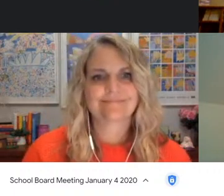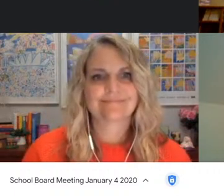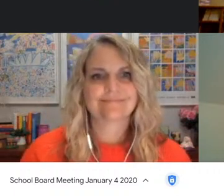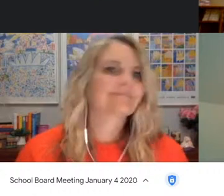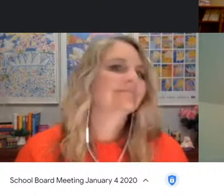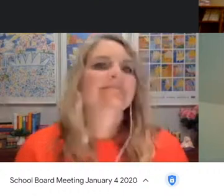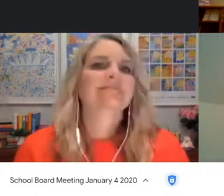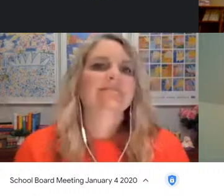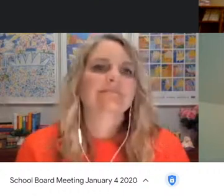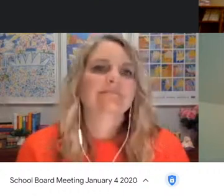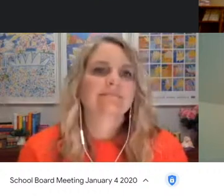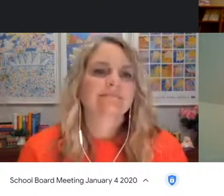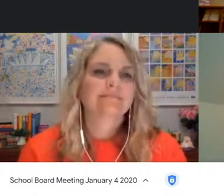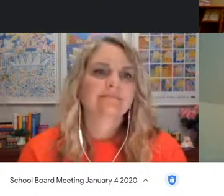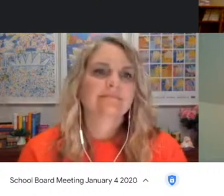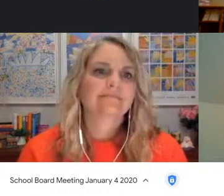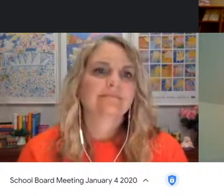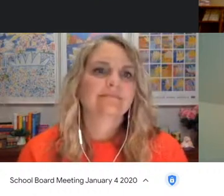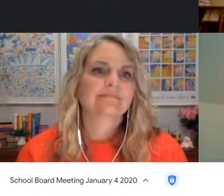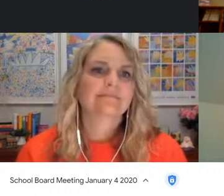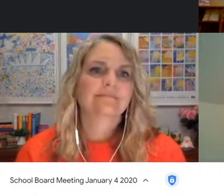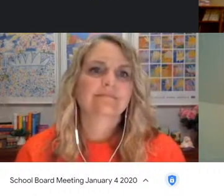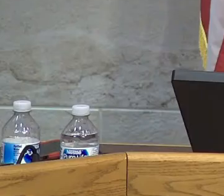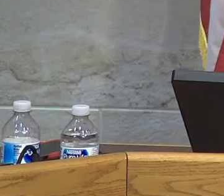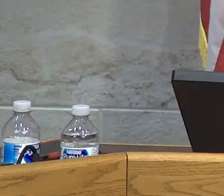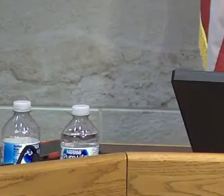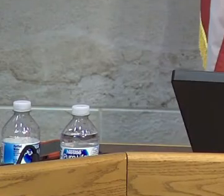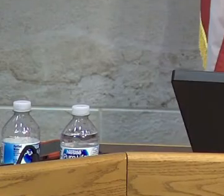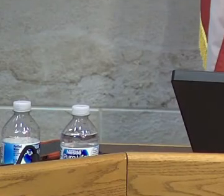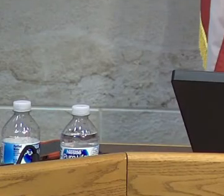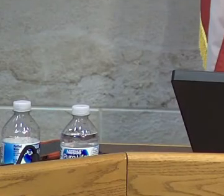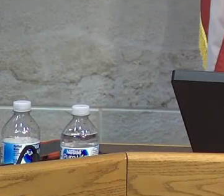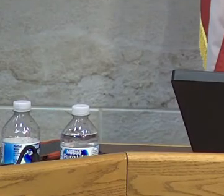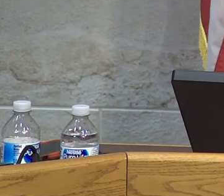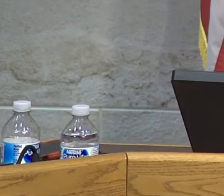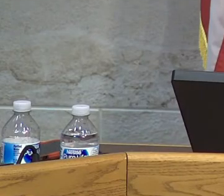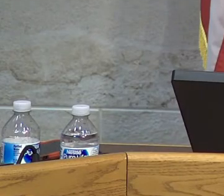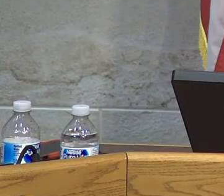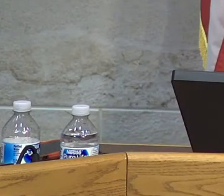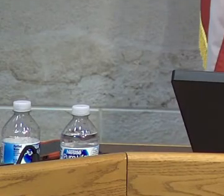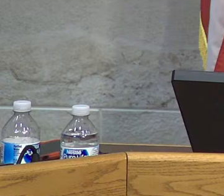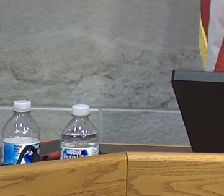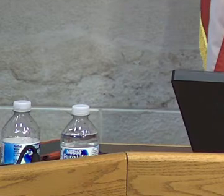Great. Can I get a motion to accept the low bid of rostik